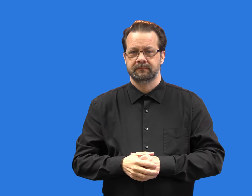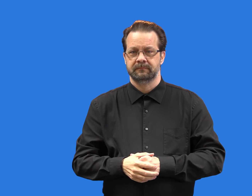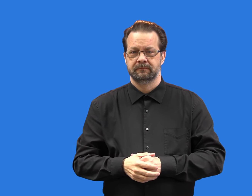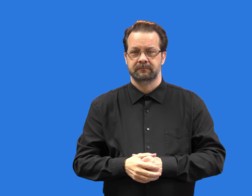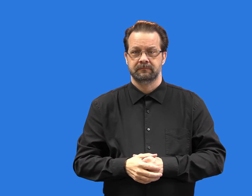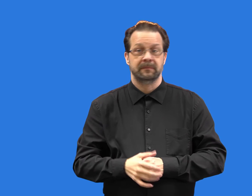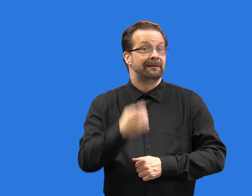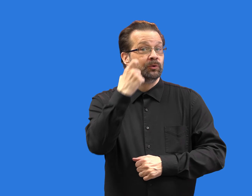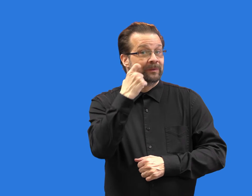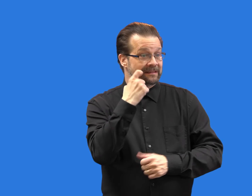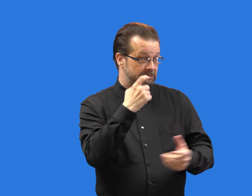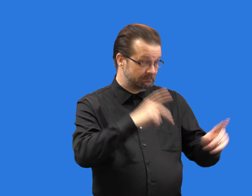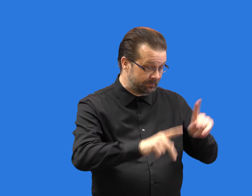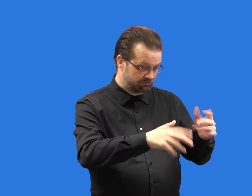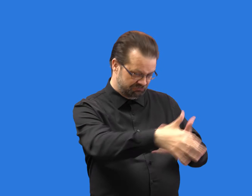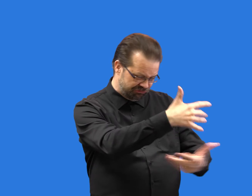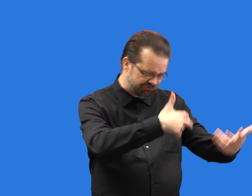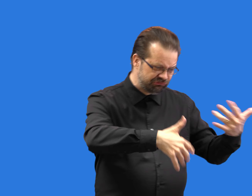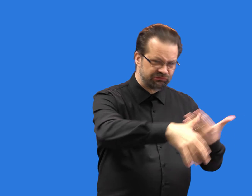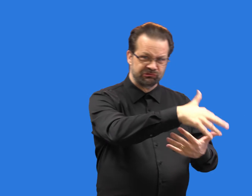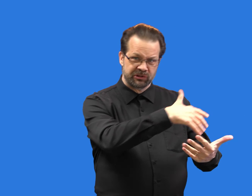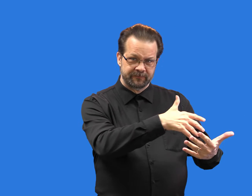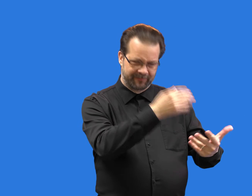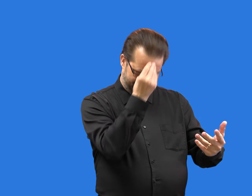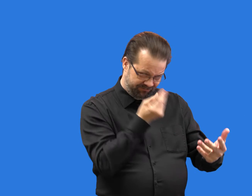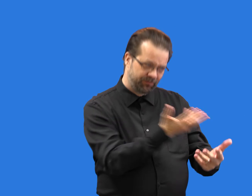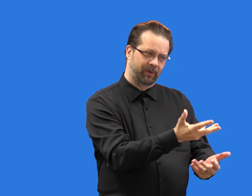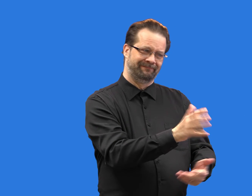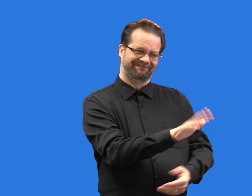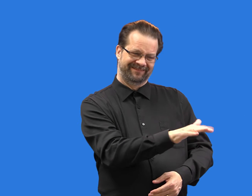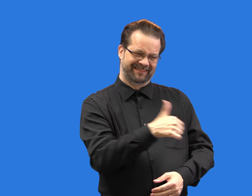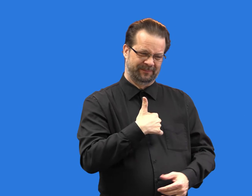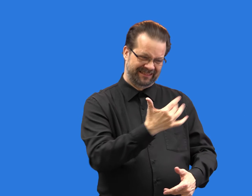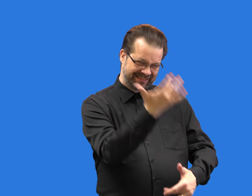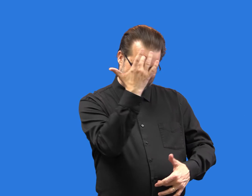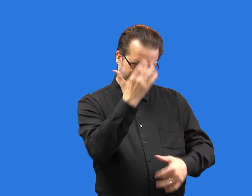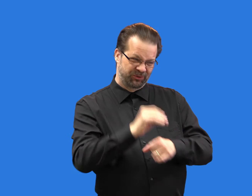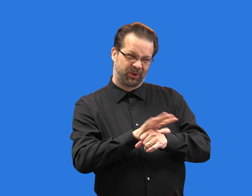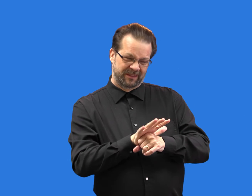Tell people you had recent contact with that they may have been exposed to COVID-19.